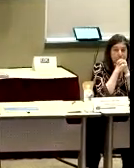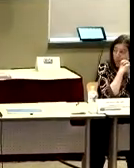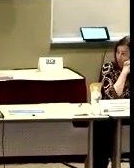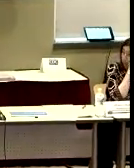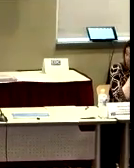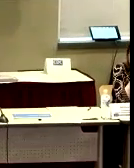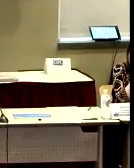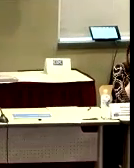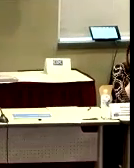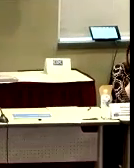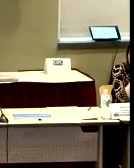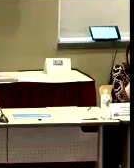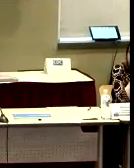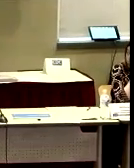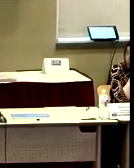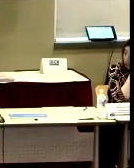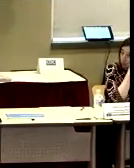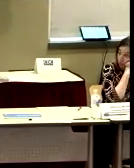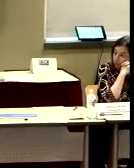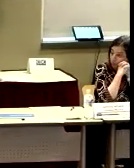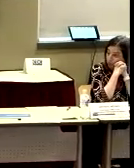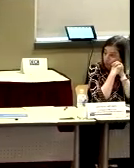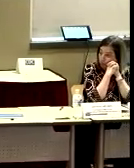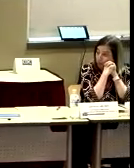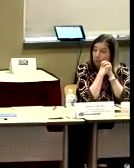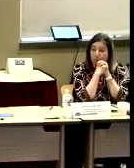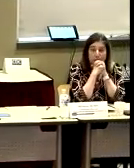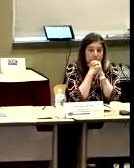I'll start with Deb and then we'll move over to Allison Arwady. Arwady? Yeah